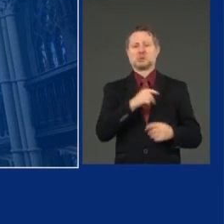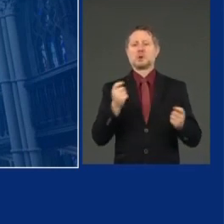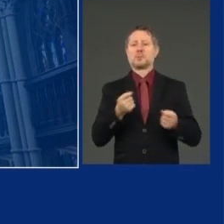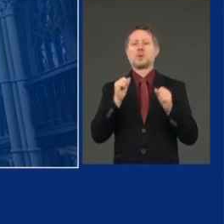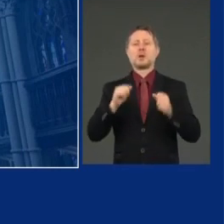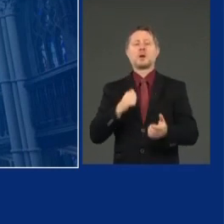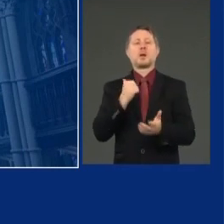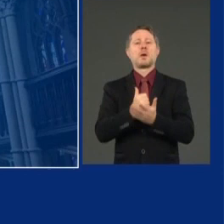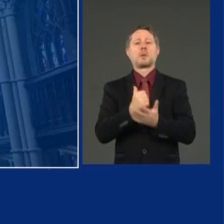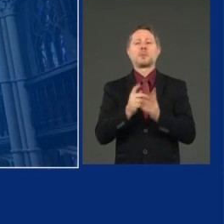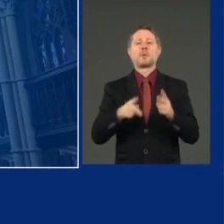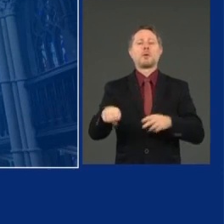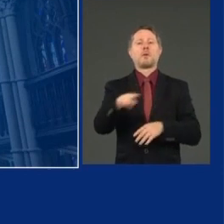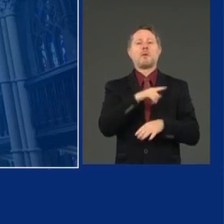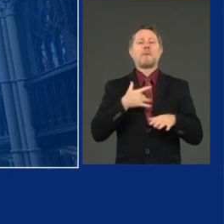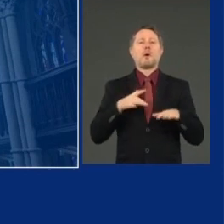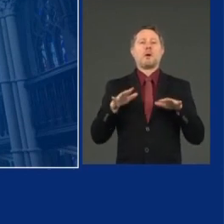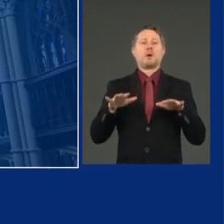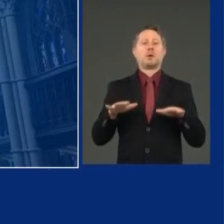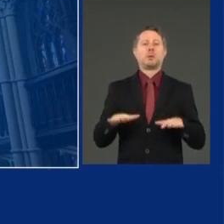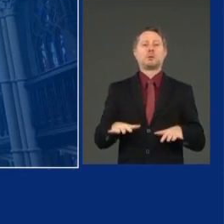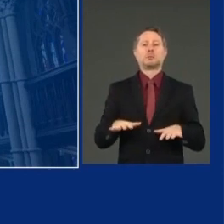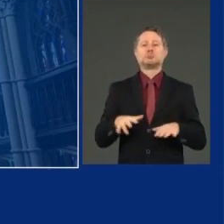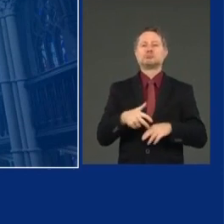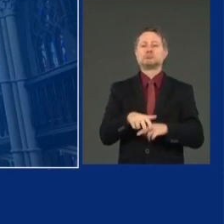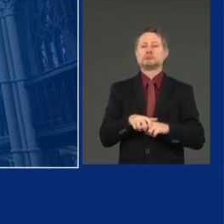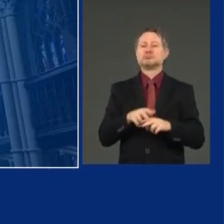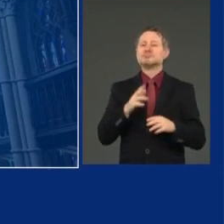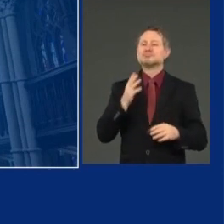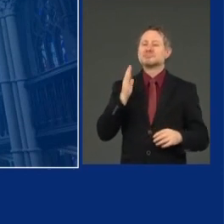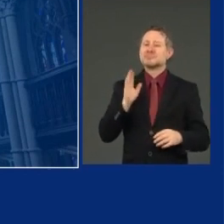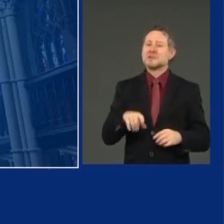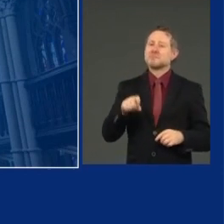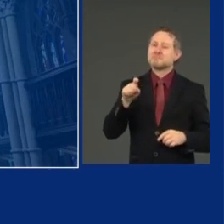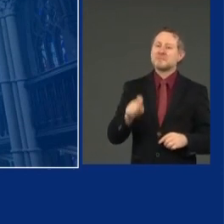AT THIS TIME OF STRESS AND PEOPLE ARE SO ARE ANXIOUS AND